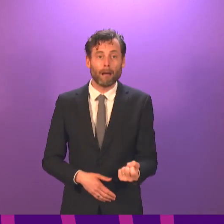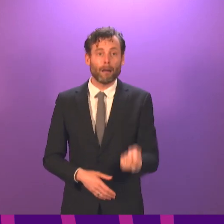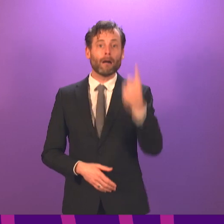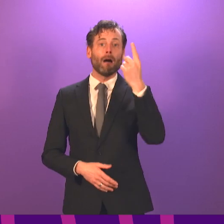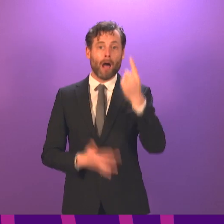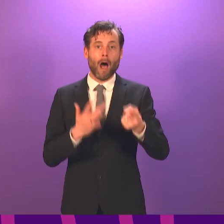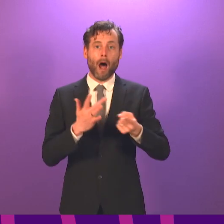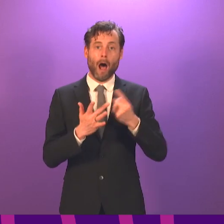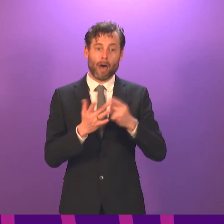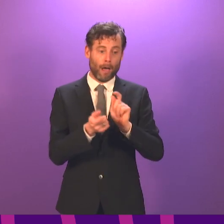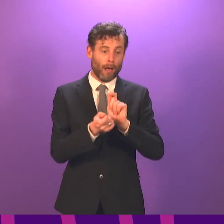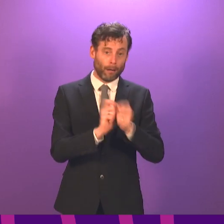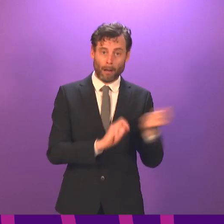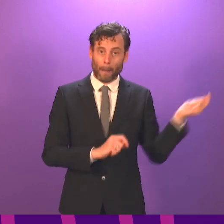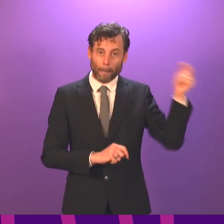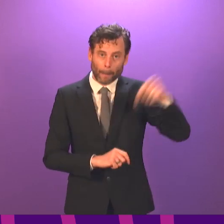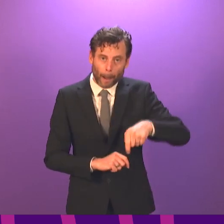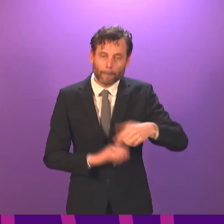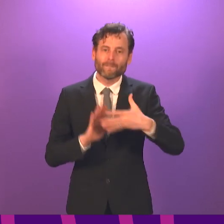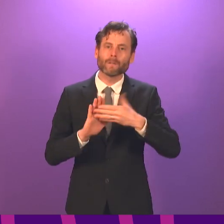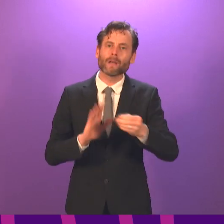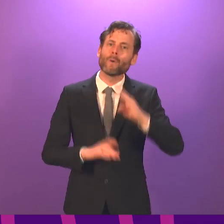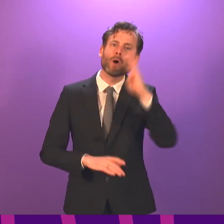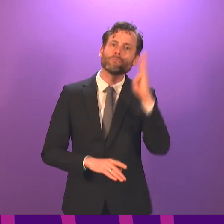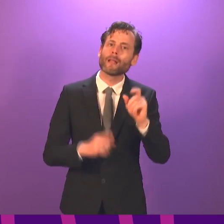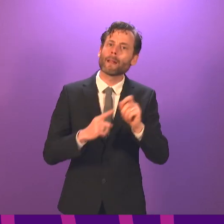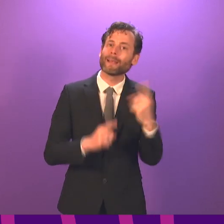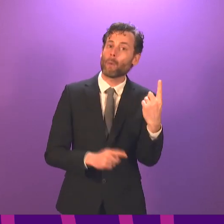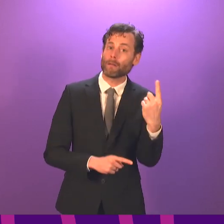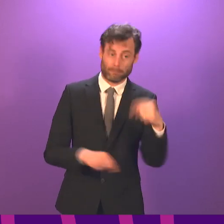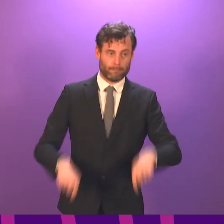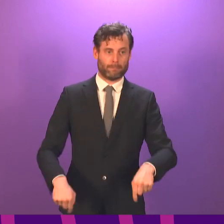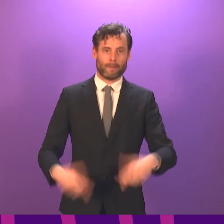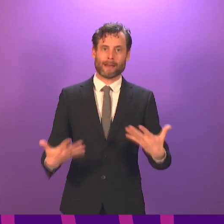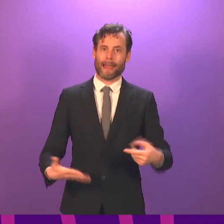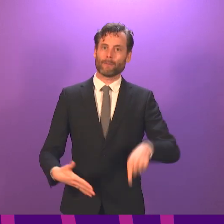of other new variants—such as the P1 Brazilian variant—being imported into the country.